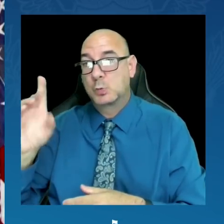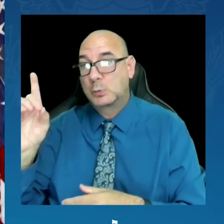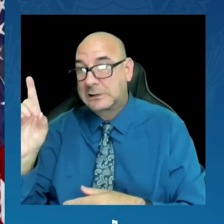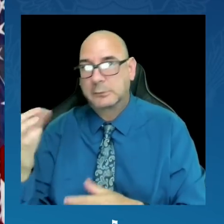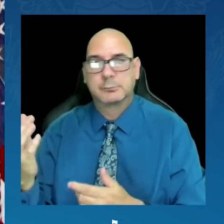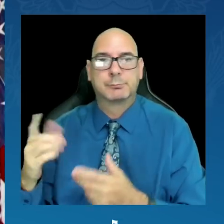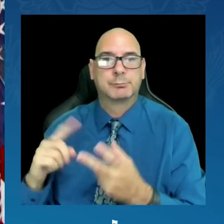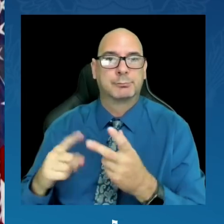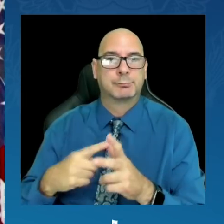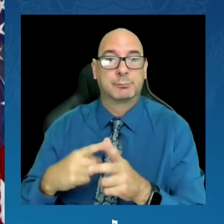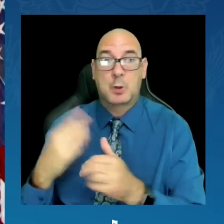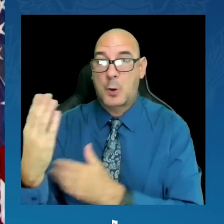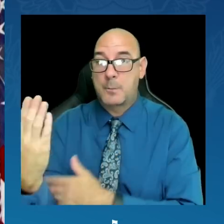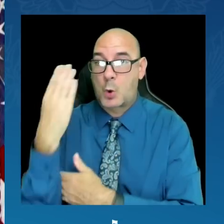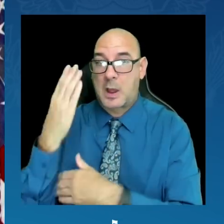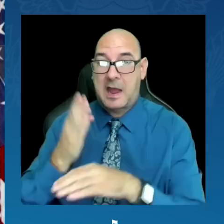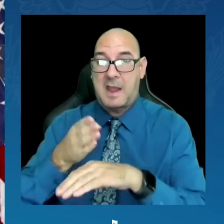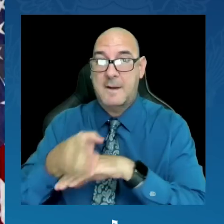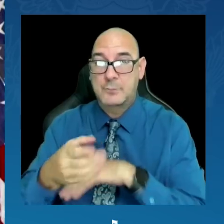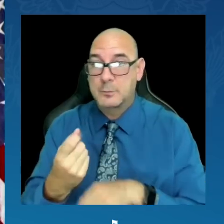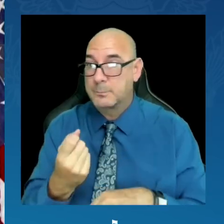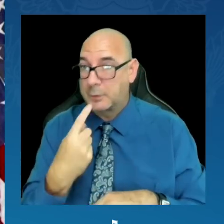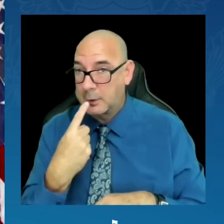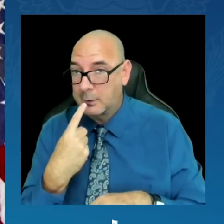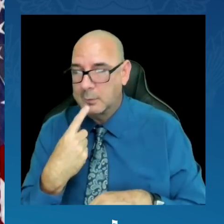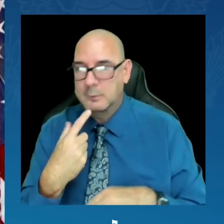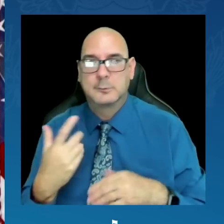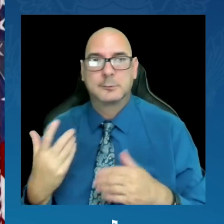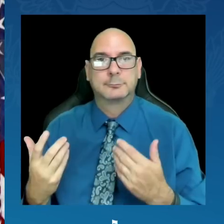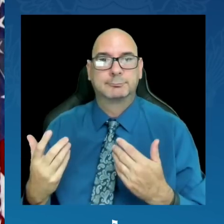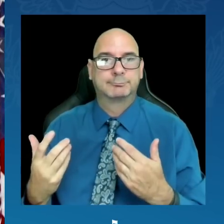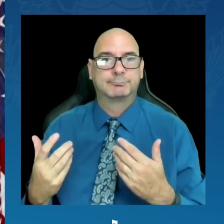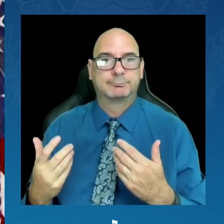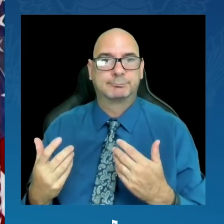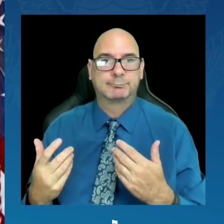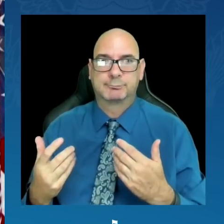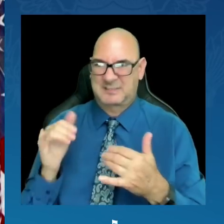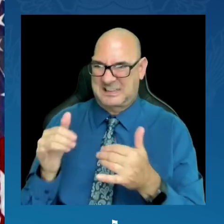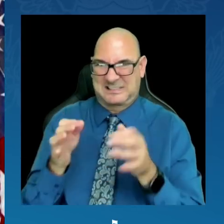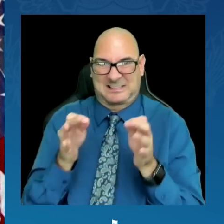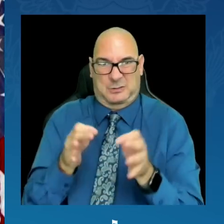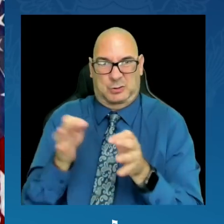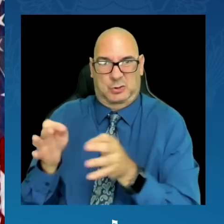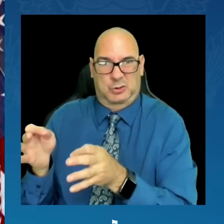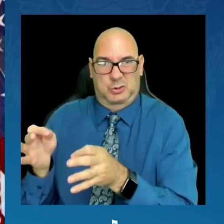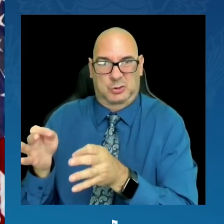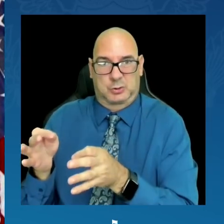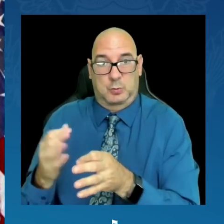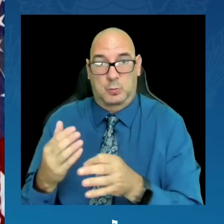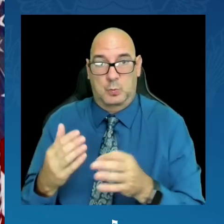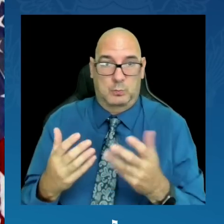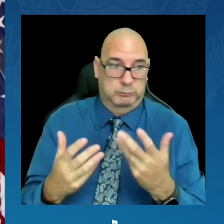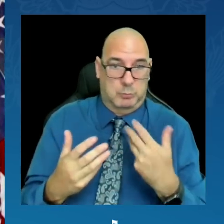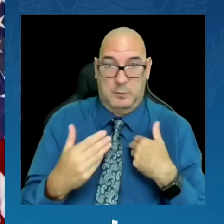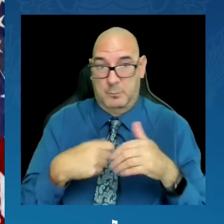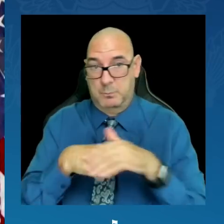decisions about whether to have a child, including, as Senator Durbin mentioned,